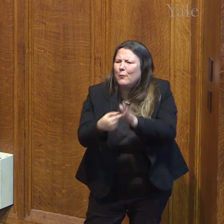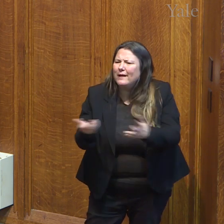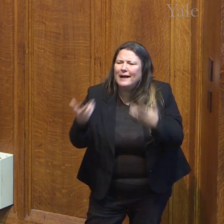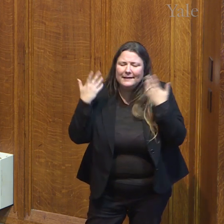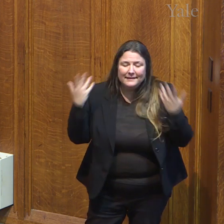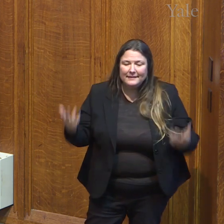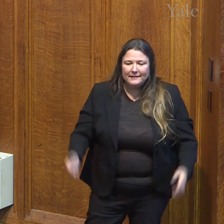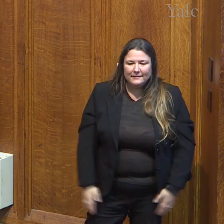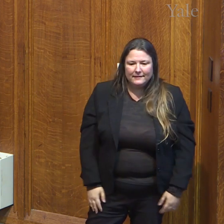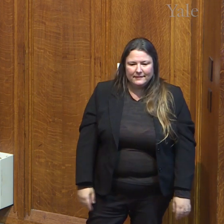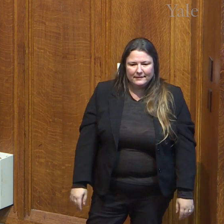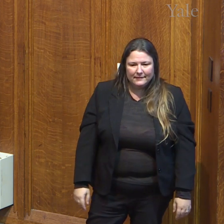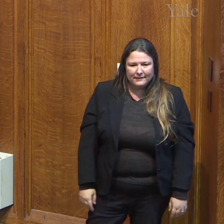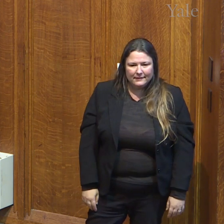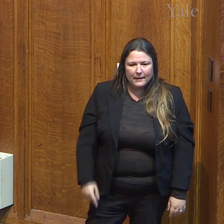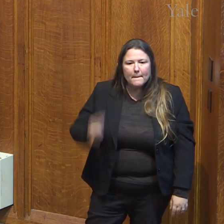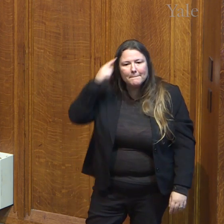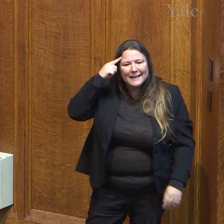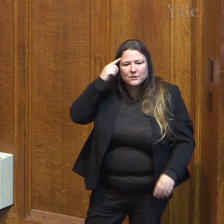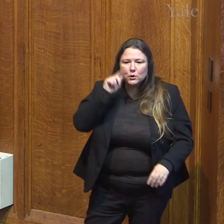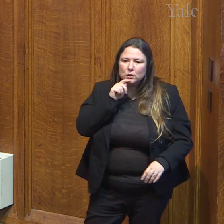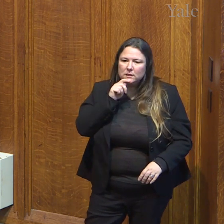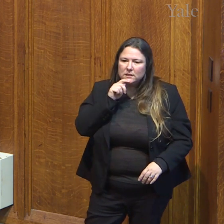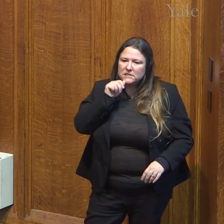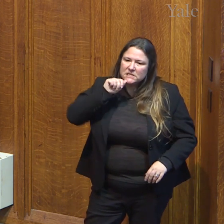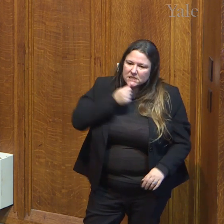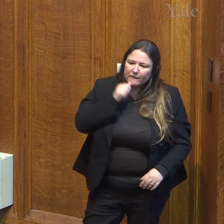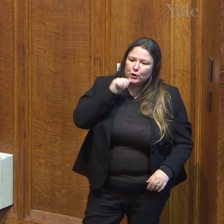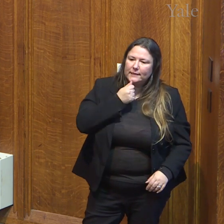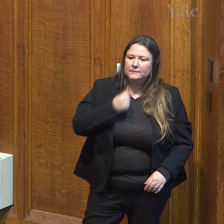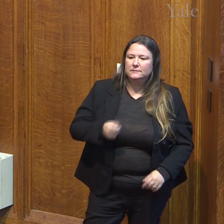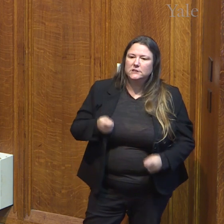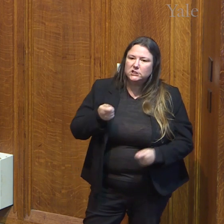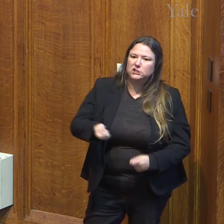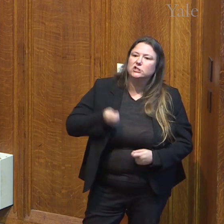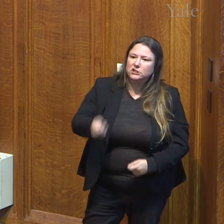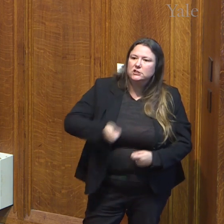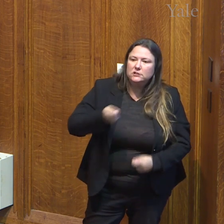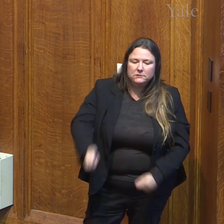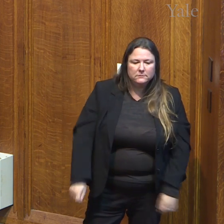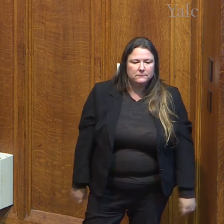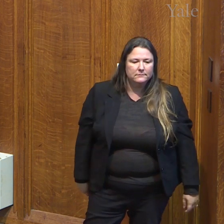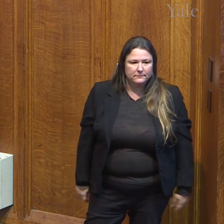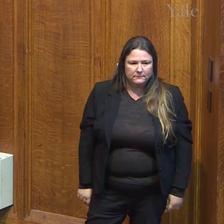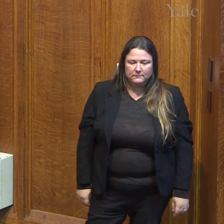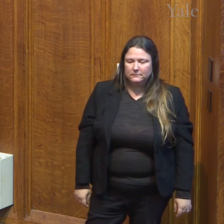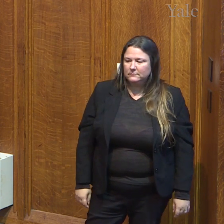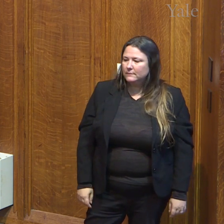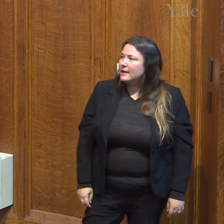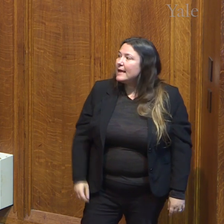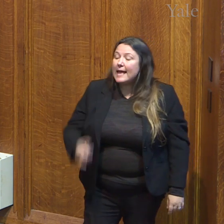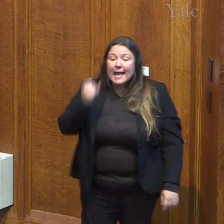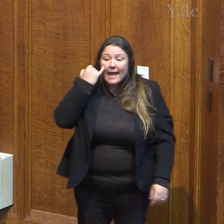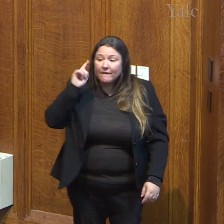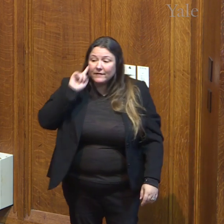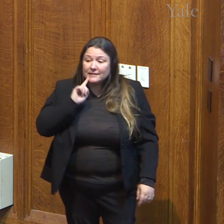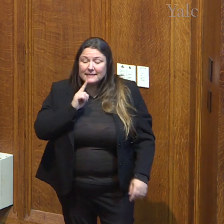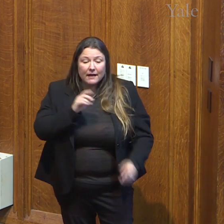The mental torture of Bonet and his Oralist successors. If the Deaf student, Bébian wrote, is brought to